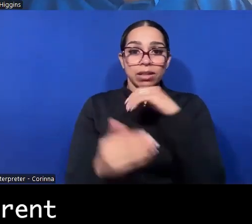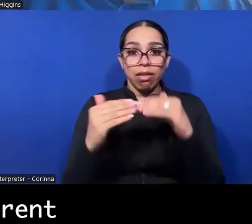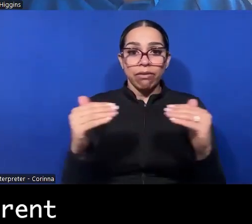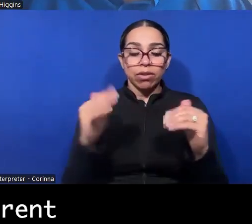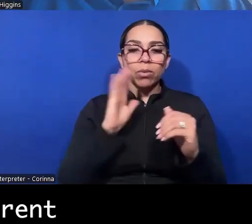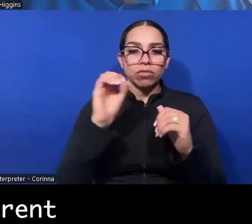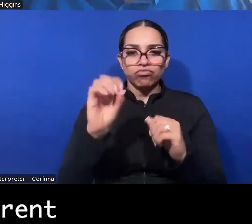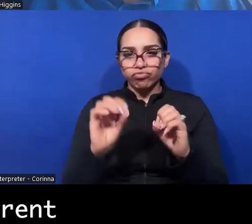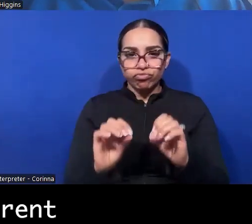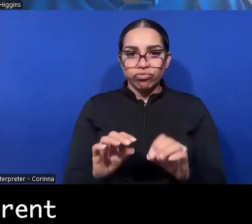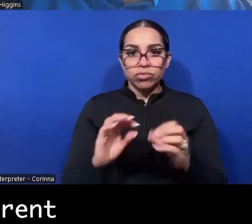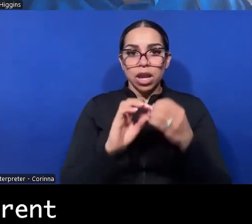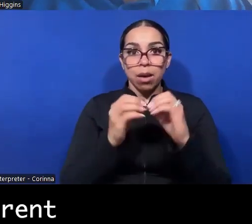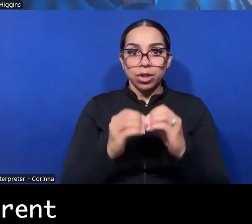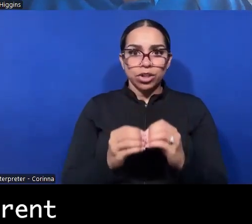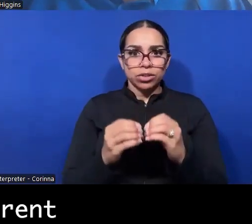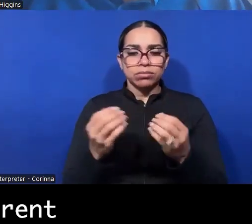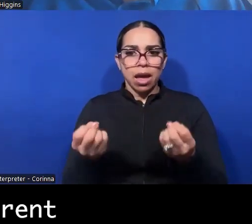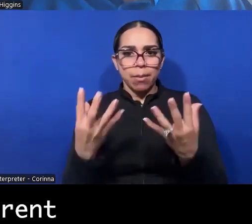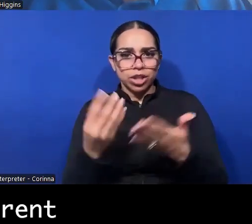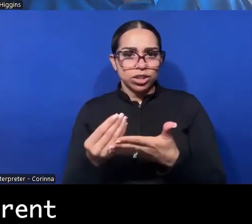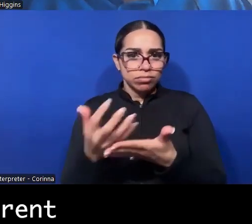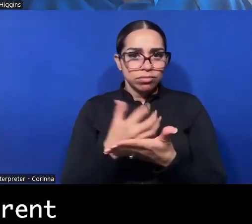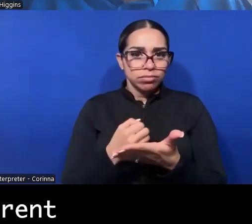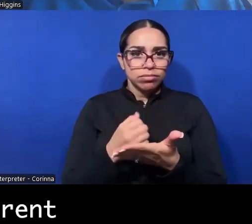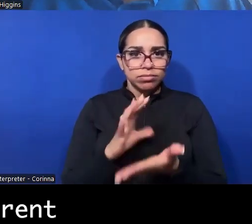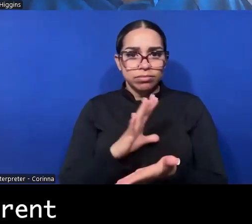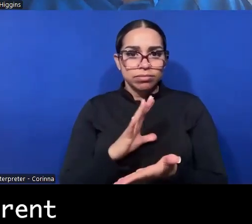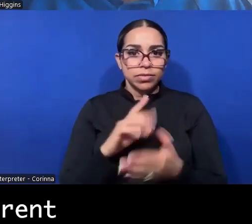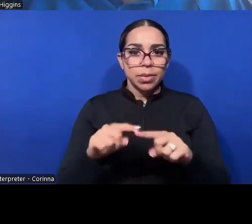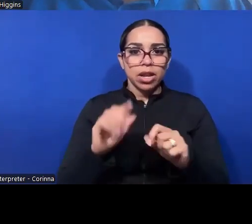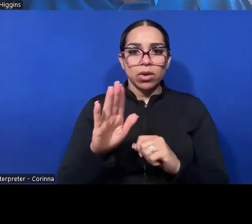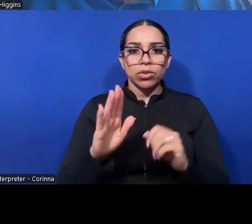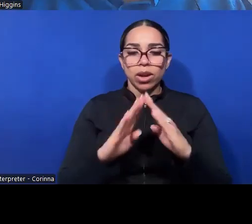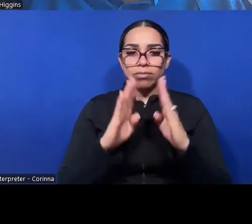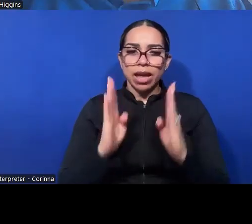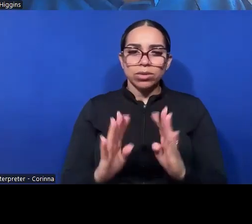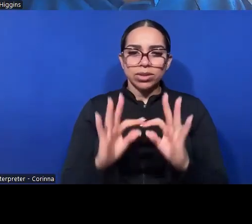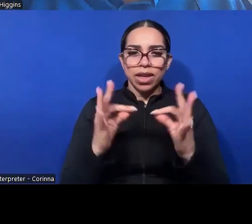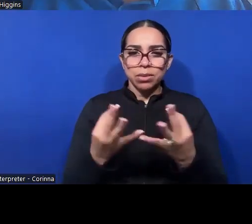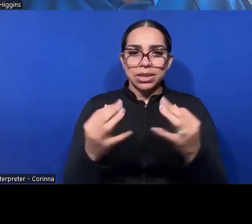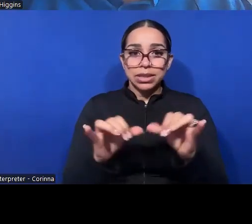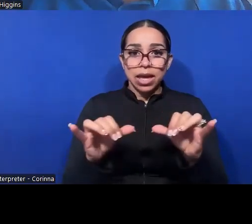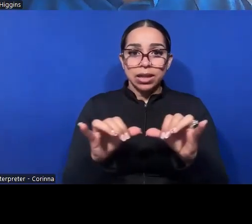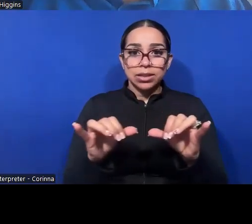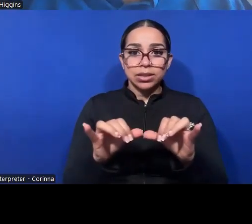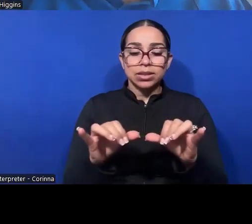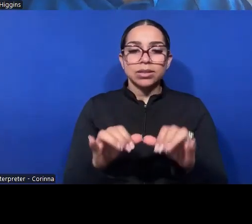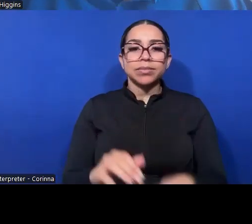and income amounts for, different household size for federal poverty level, federal poverty level, eligibility.